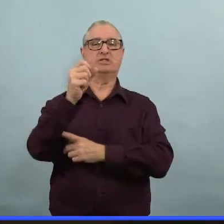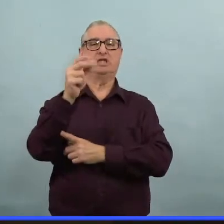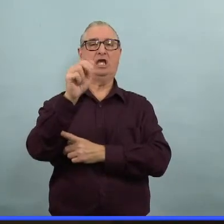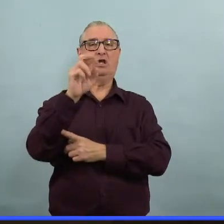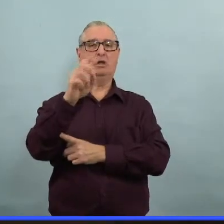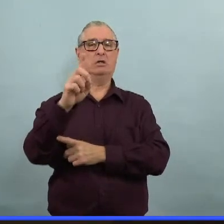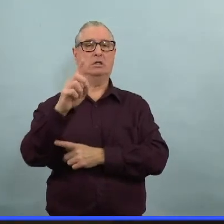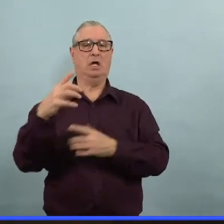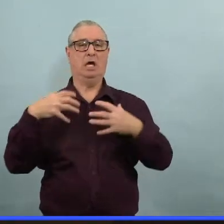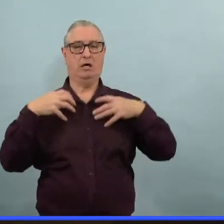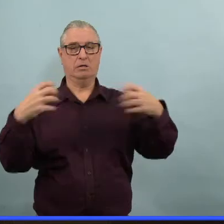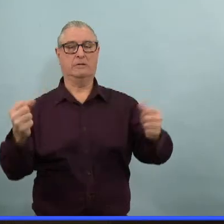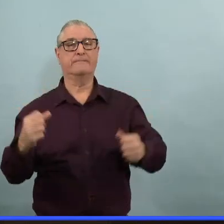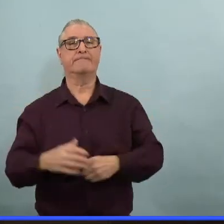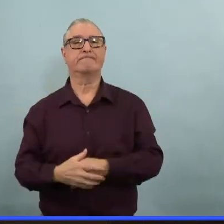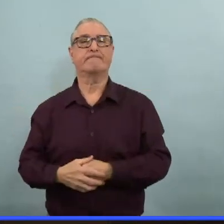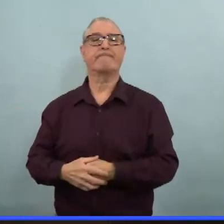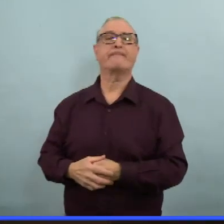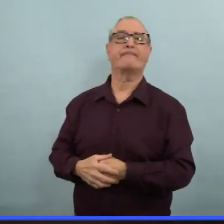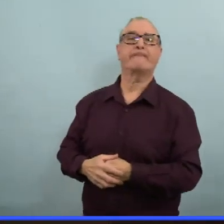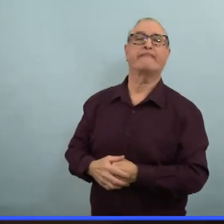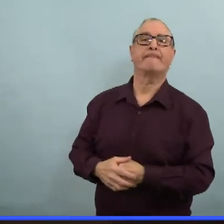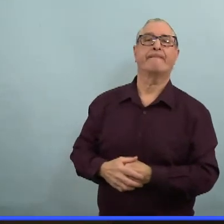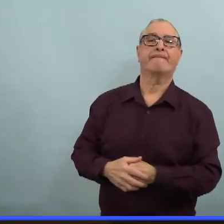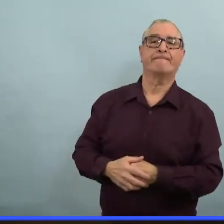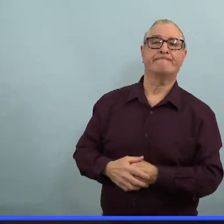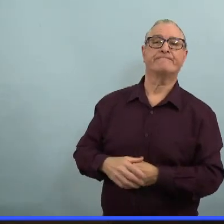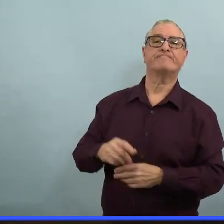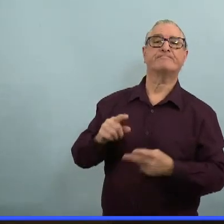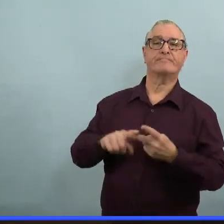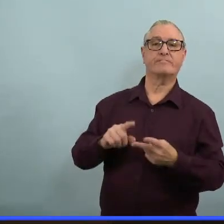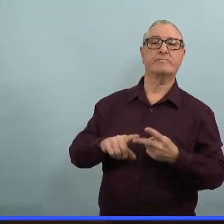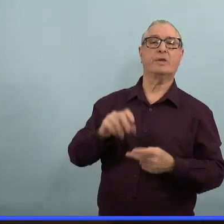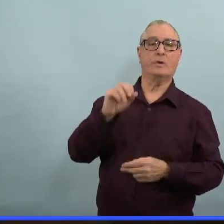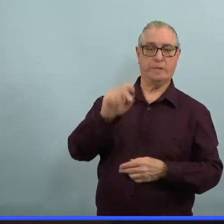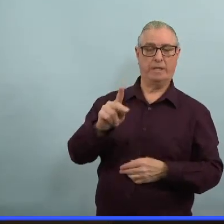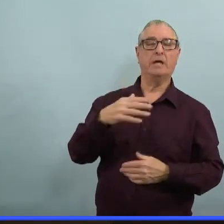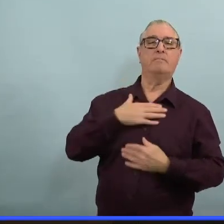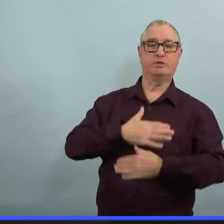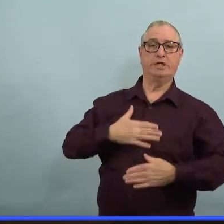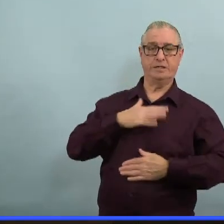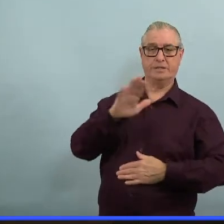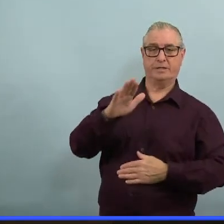okay i appreciate that and just as my follow-up you know we're looking at a potentially a